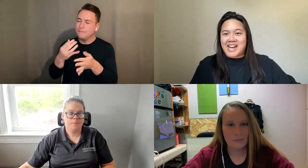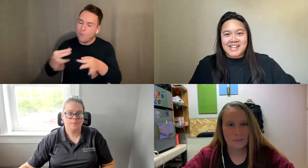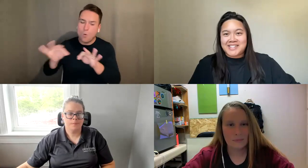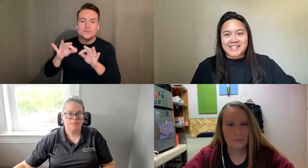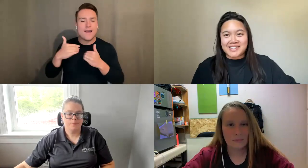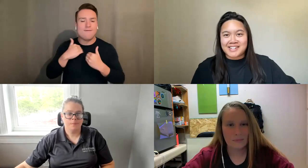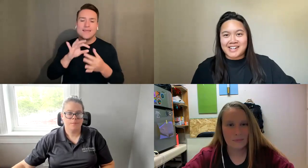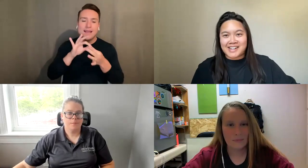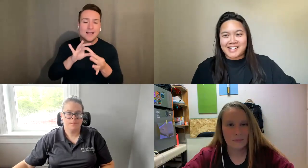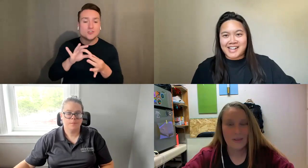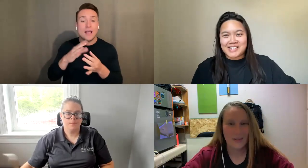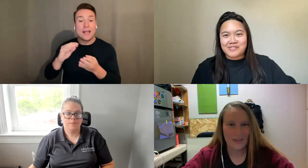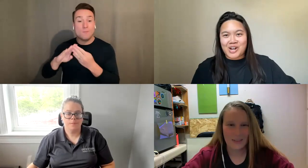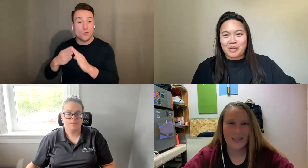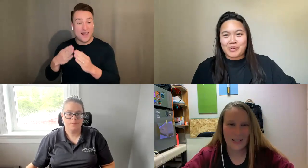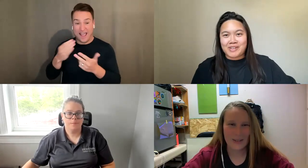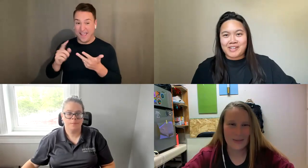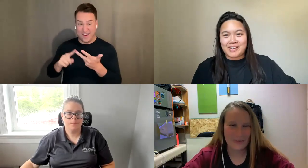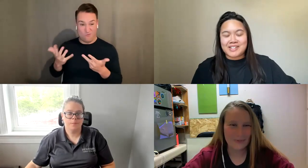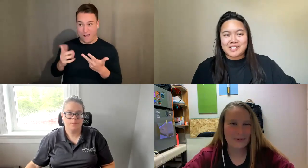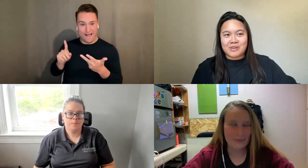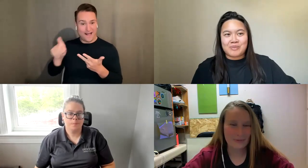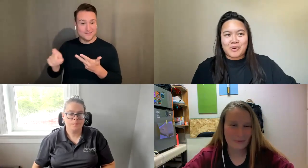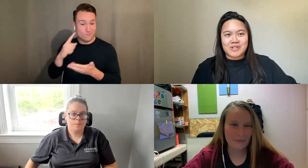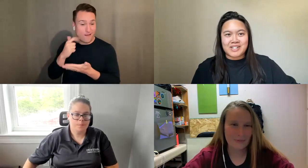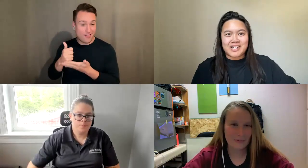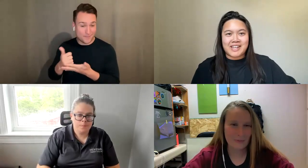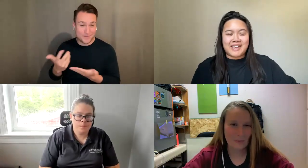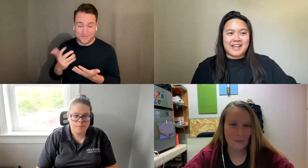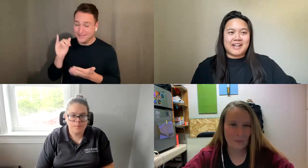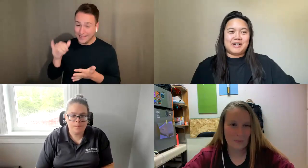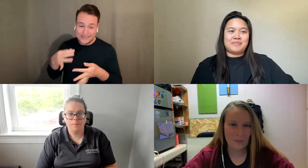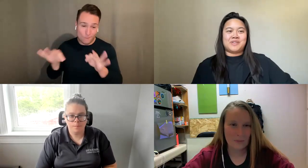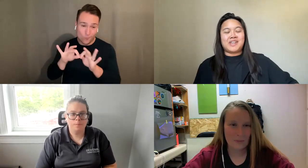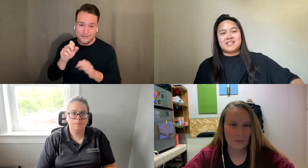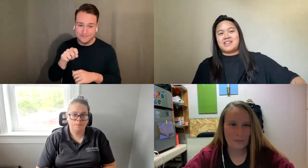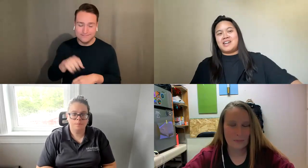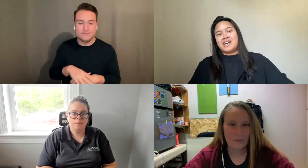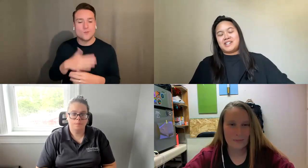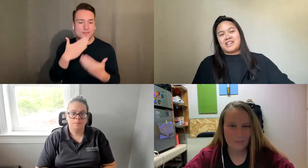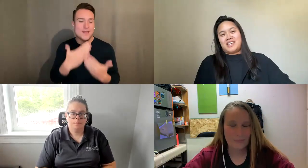and just asking asking for help, so important. So thanks.